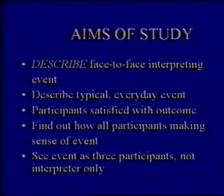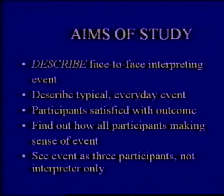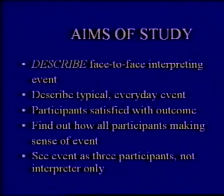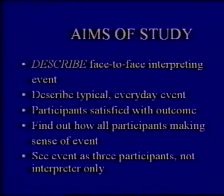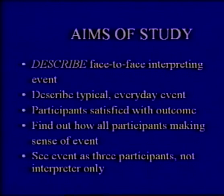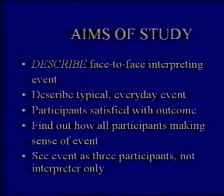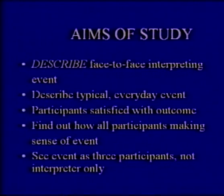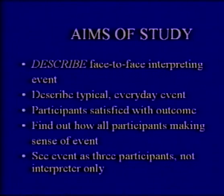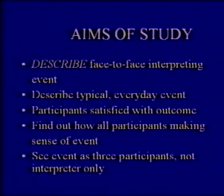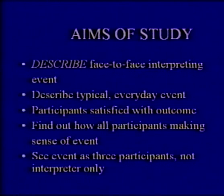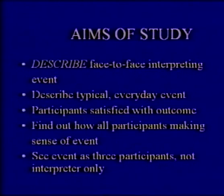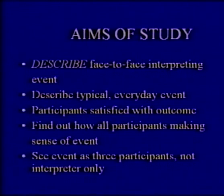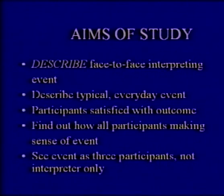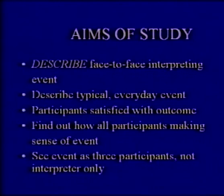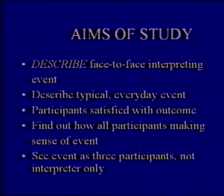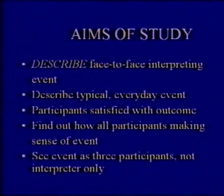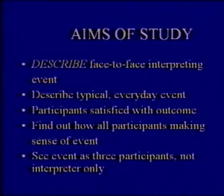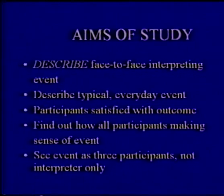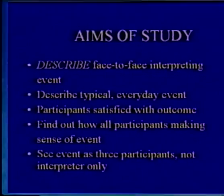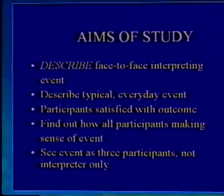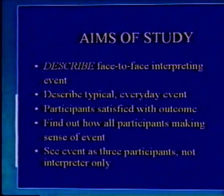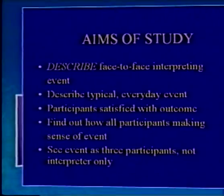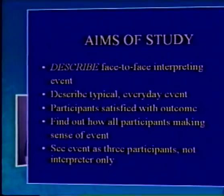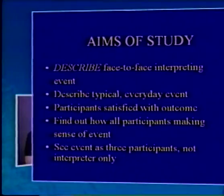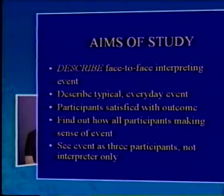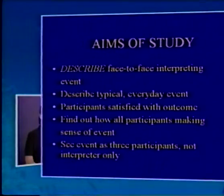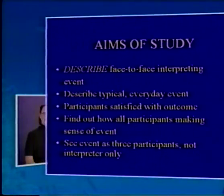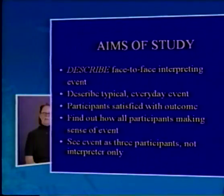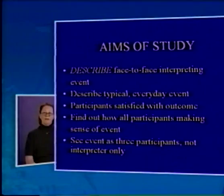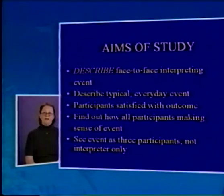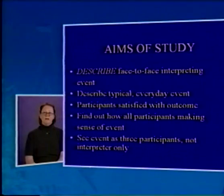in discourse analysis is simply describe what's happening.